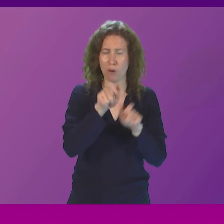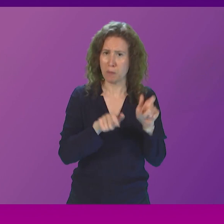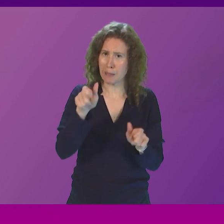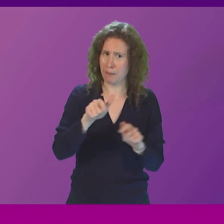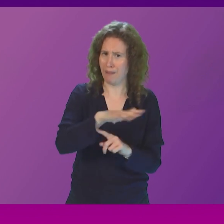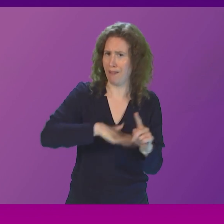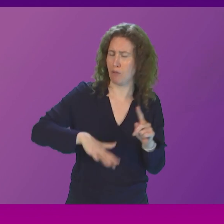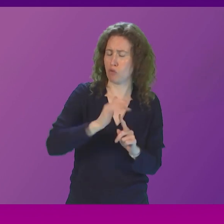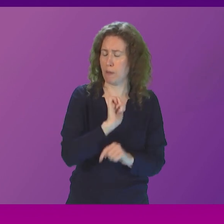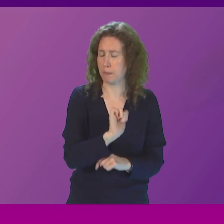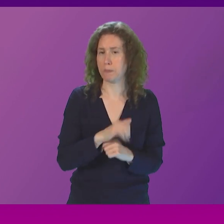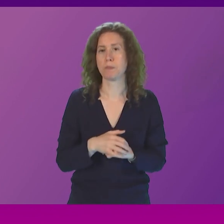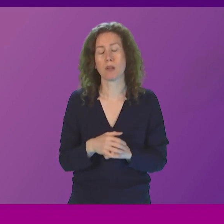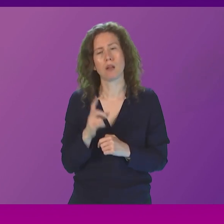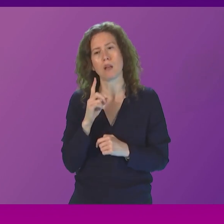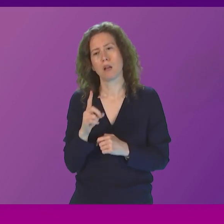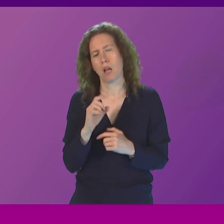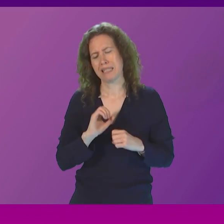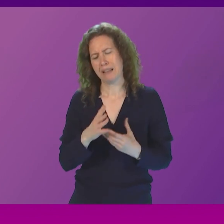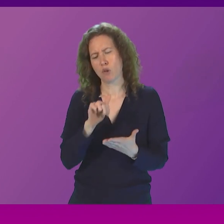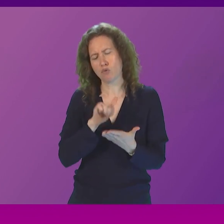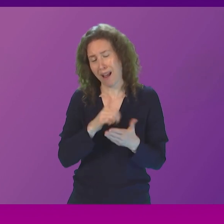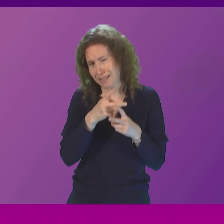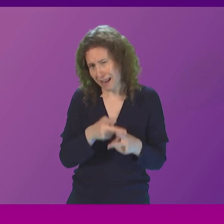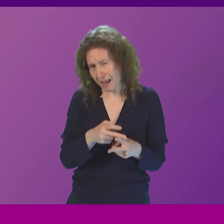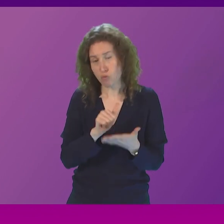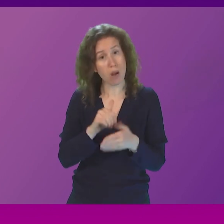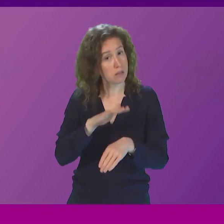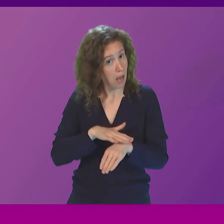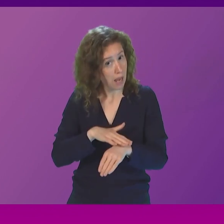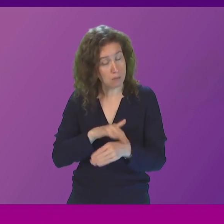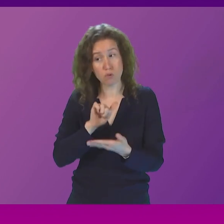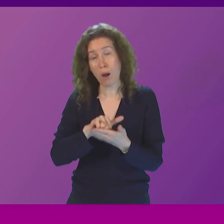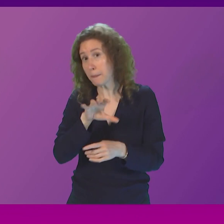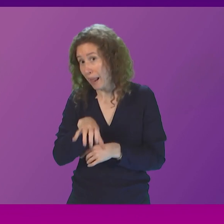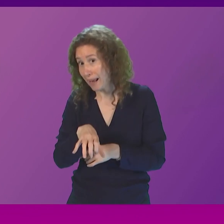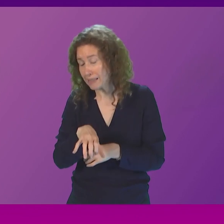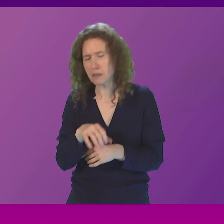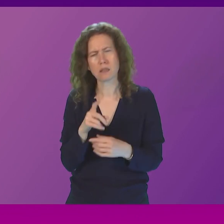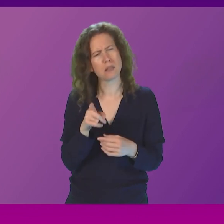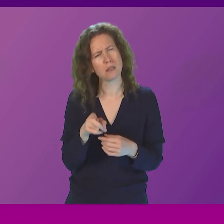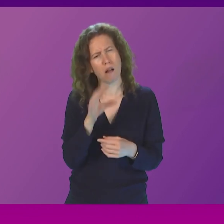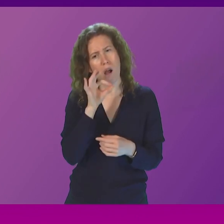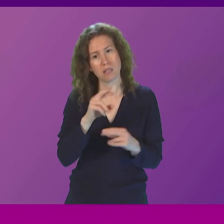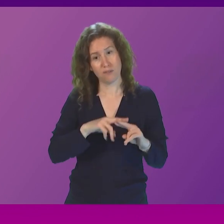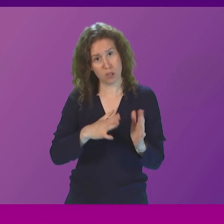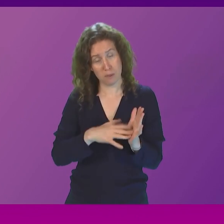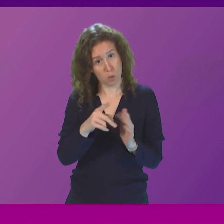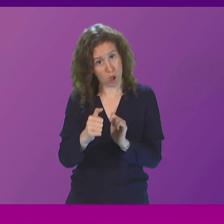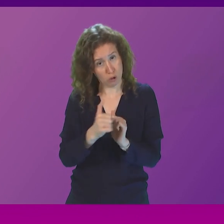On his line about delivering the right care in the right place at the right time, does the First Minister agree that, with their expanding professional services, pharmacies